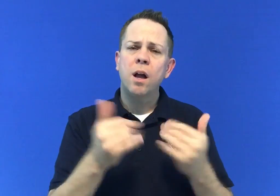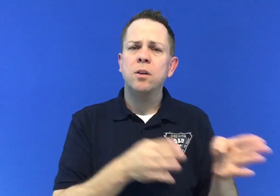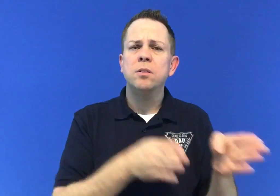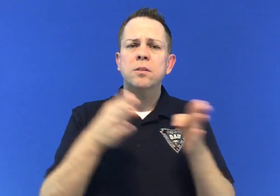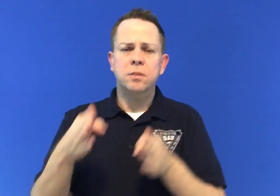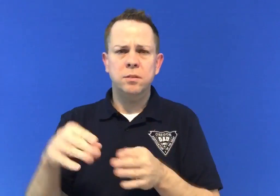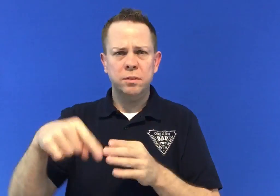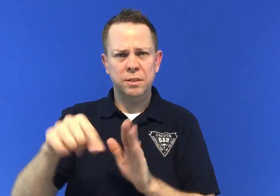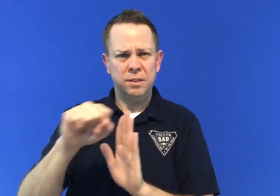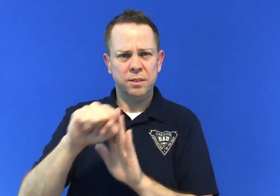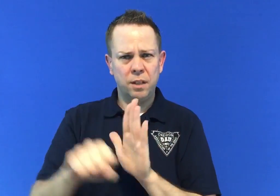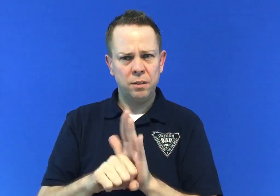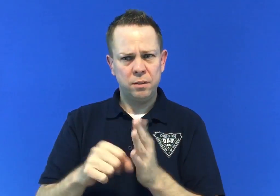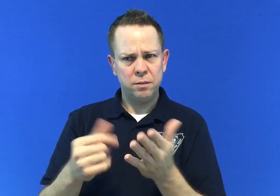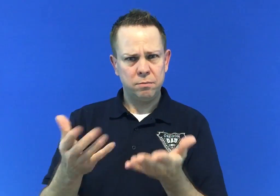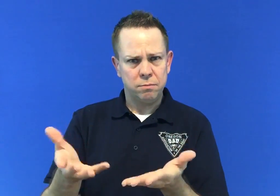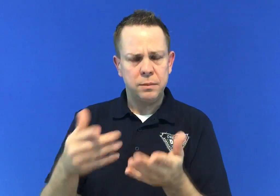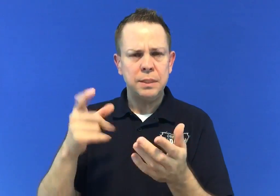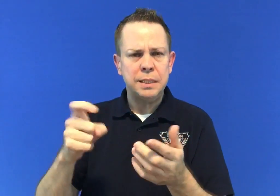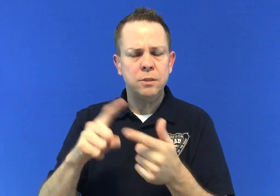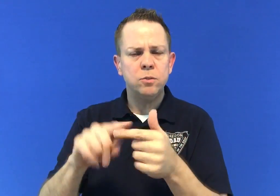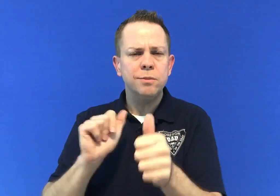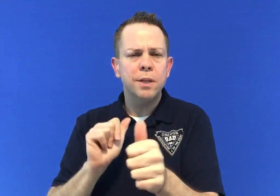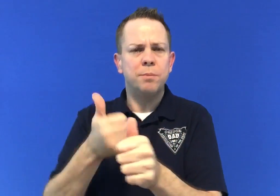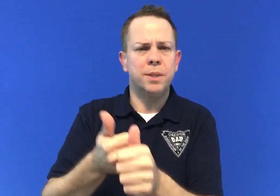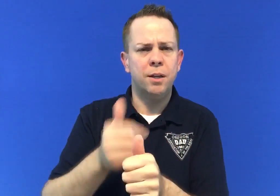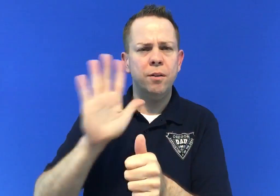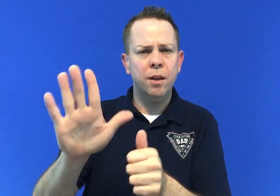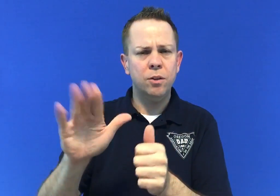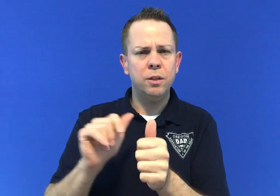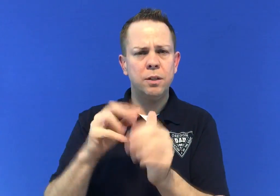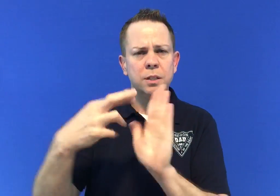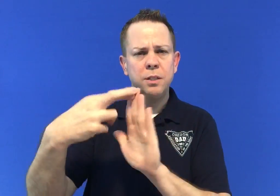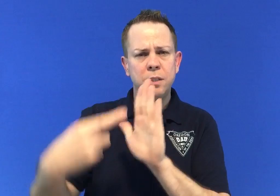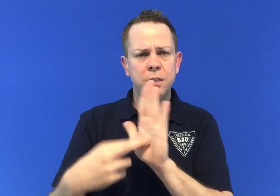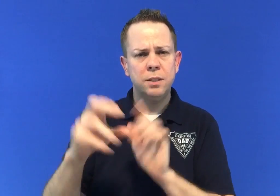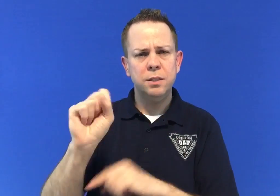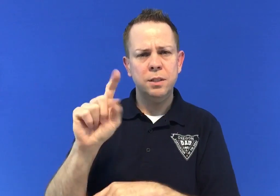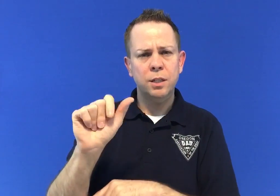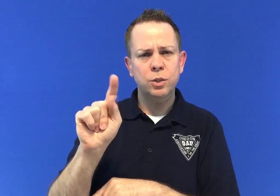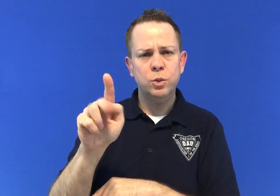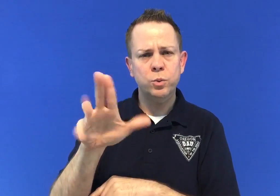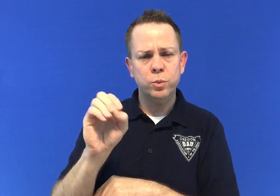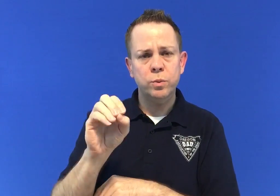The state needs to update their statute.